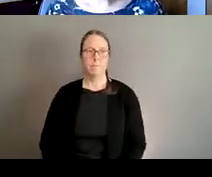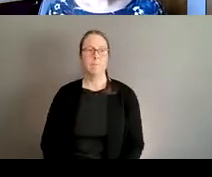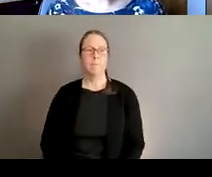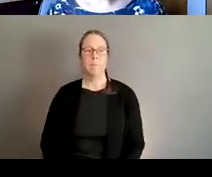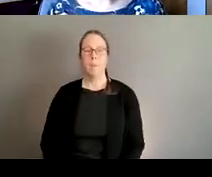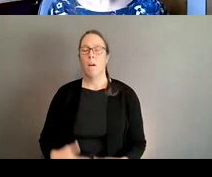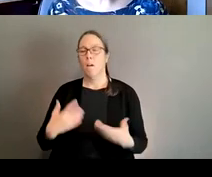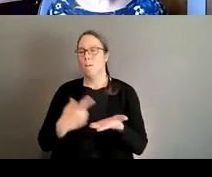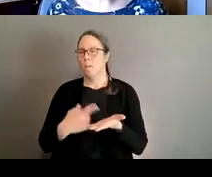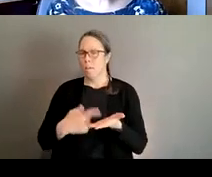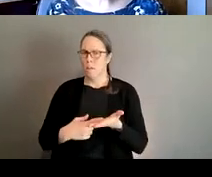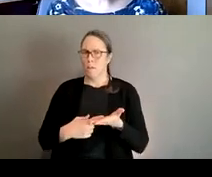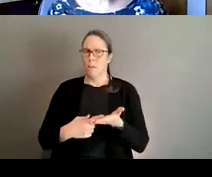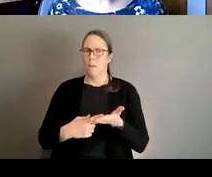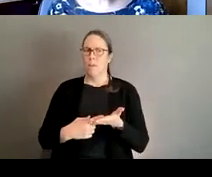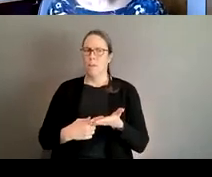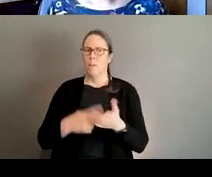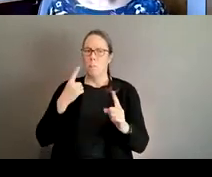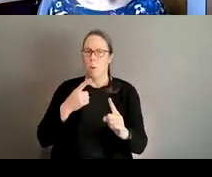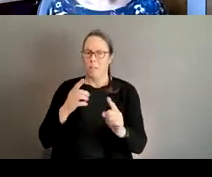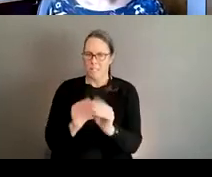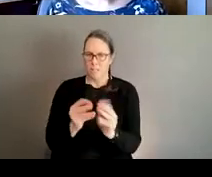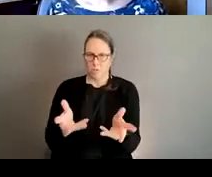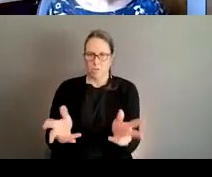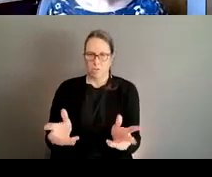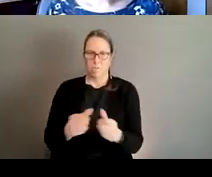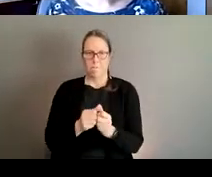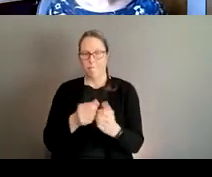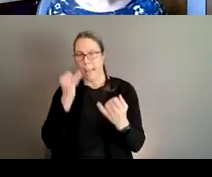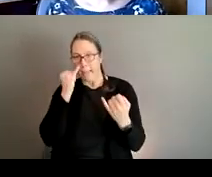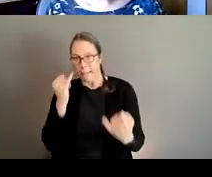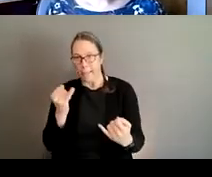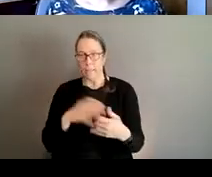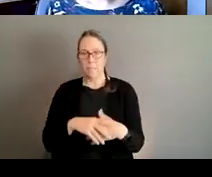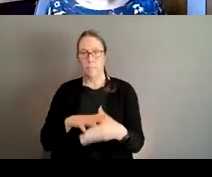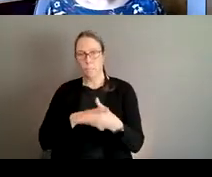about figuring out the point of your session. The idea or story you want to tell. And the